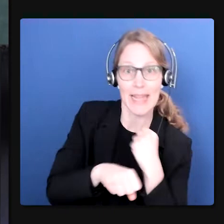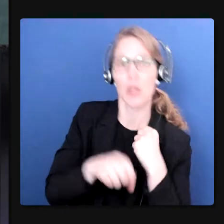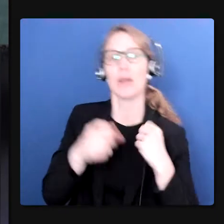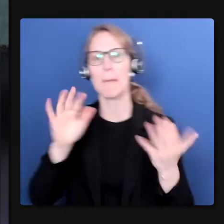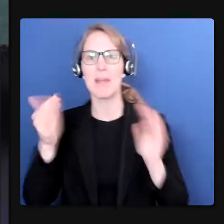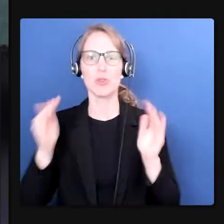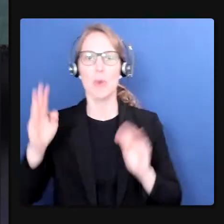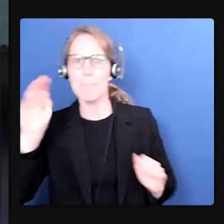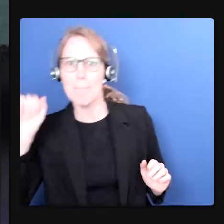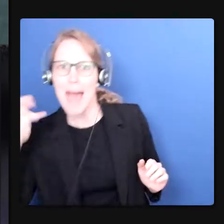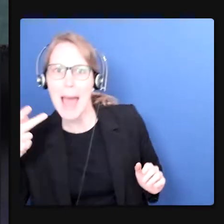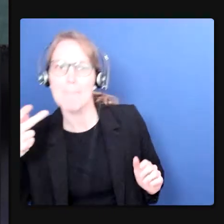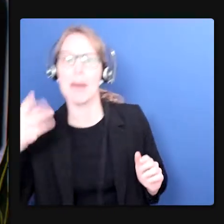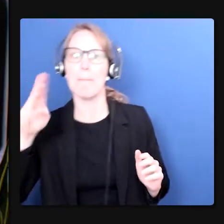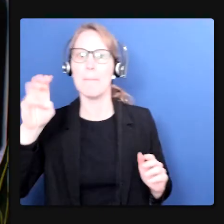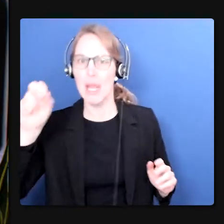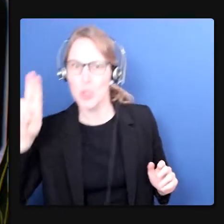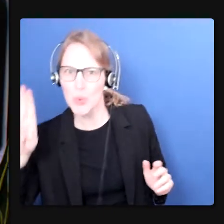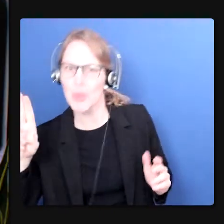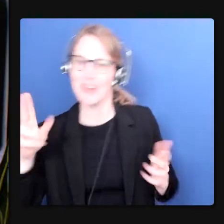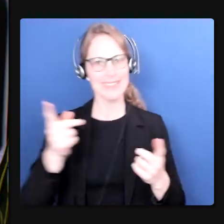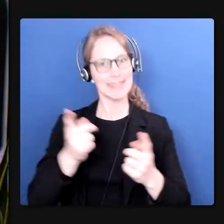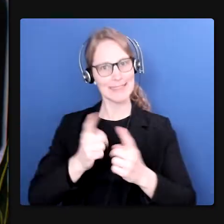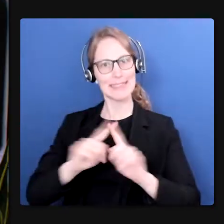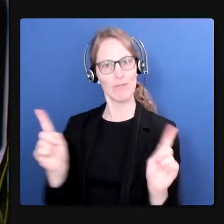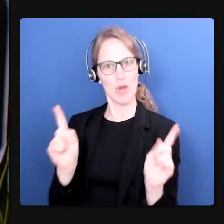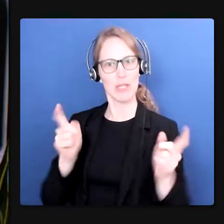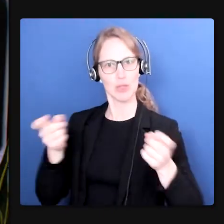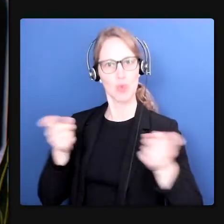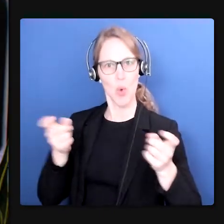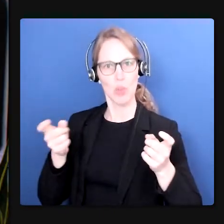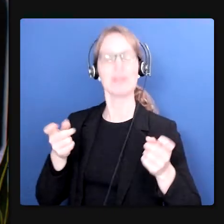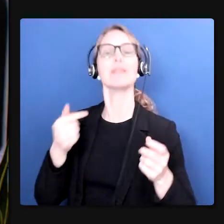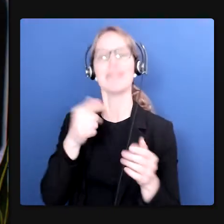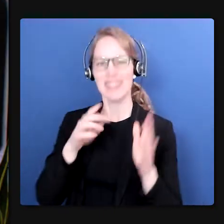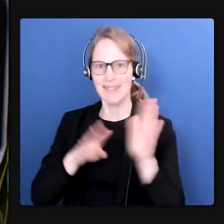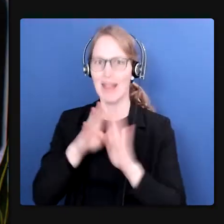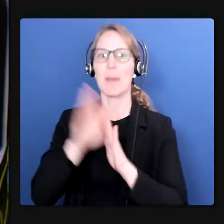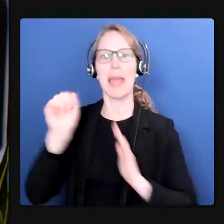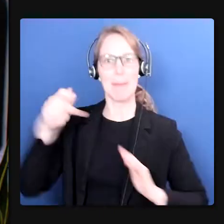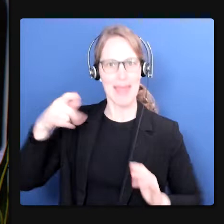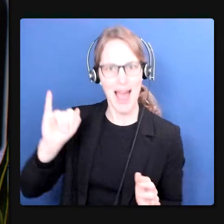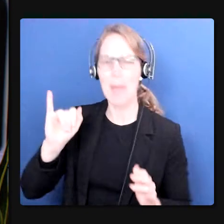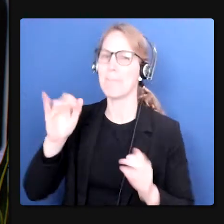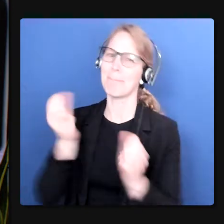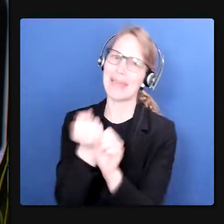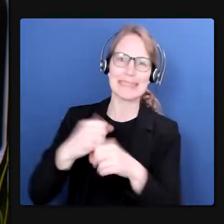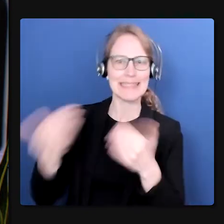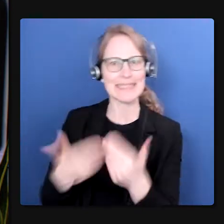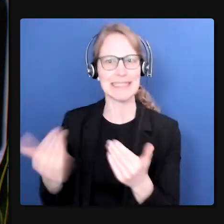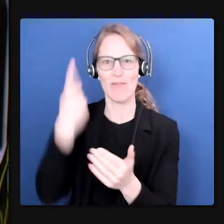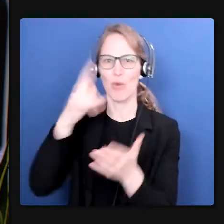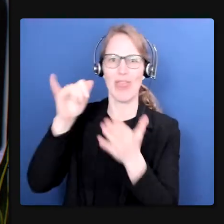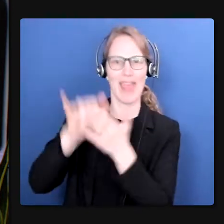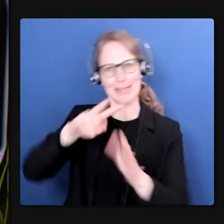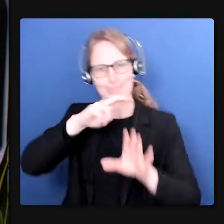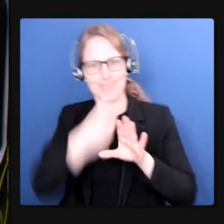or in the menus, for instance. Xbox game streaming provides API's that make it easy to build this sort of immersive experience.